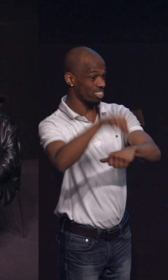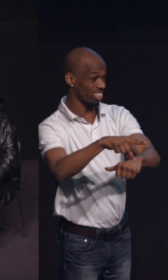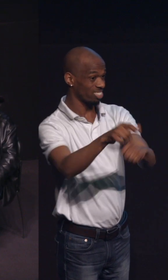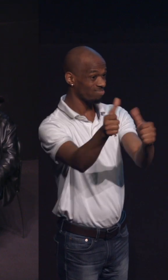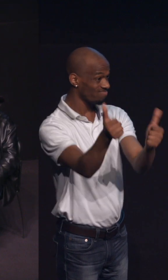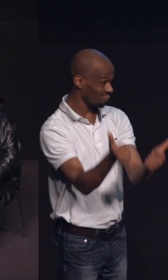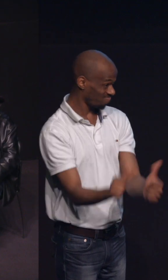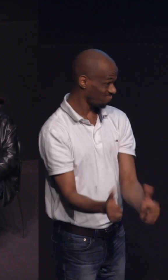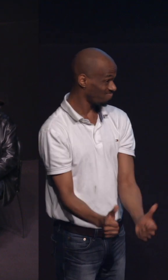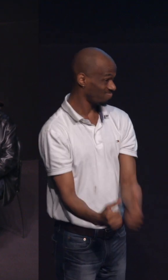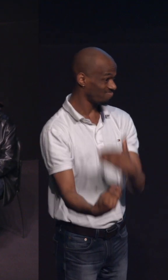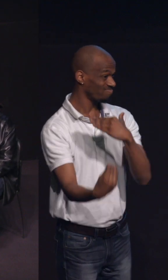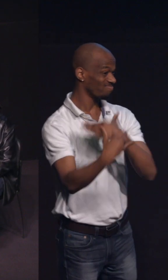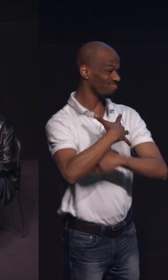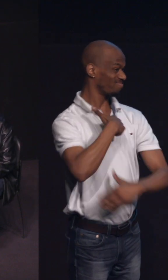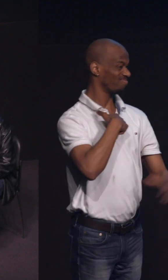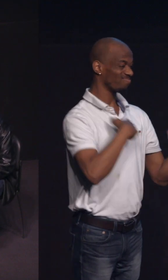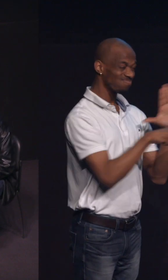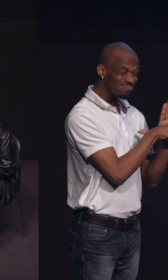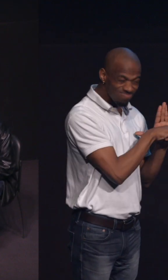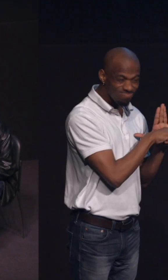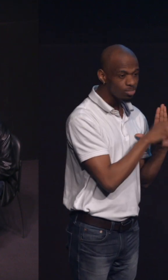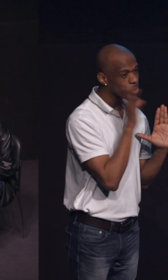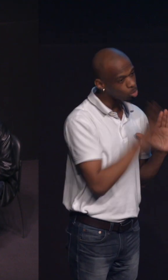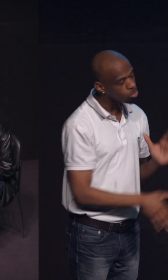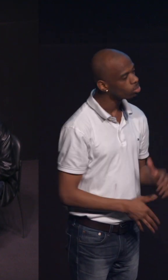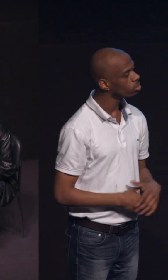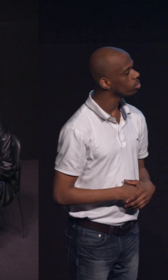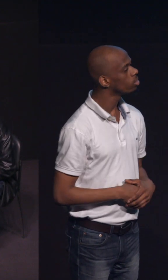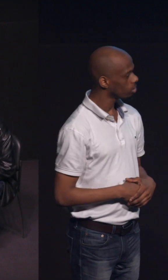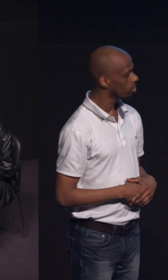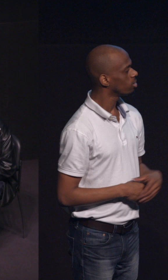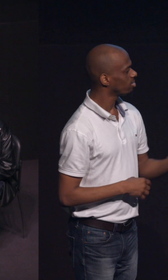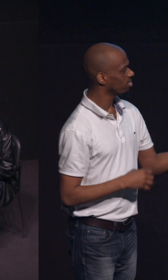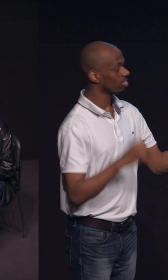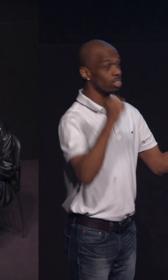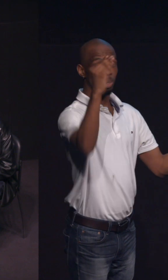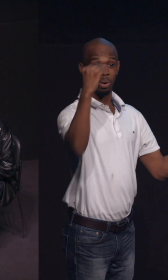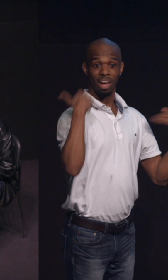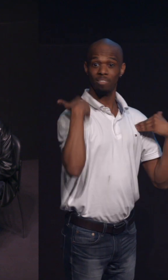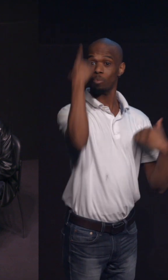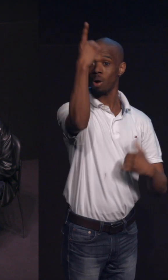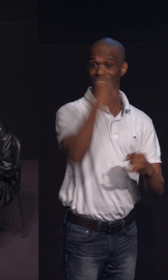Bryant: So we have one final part of the presentation which